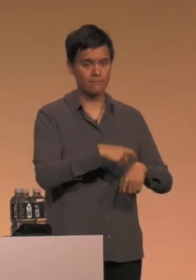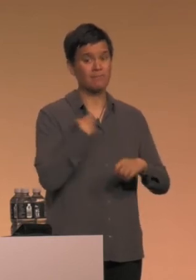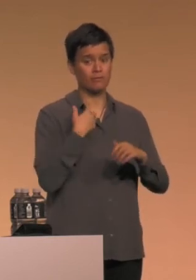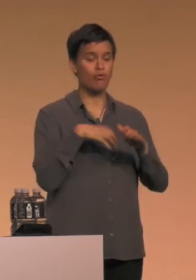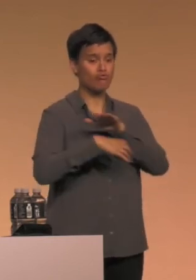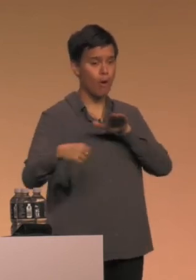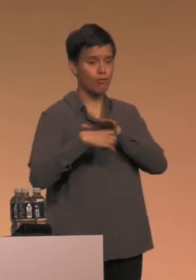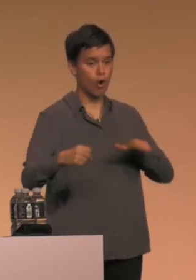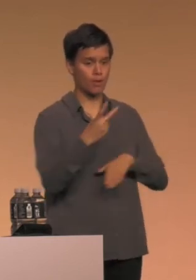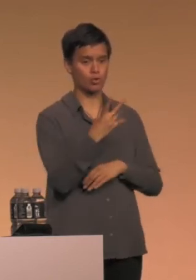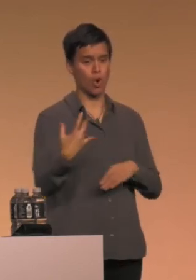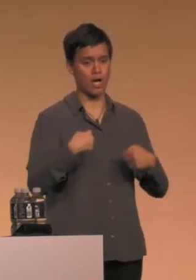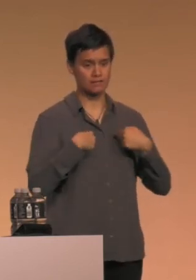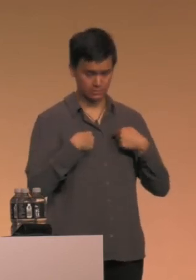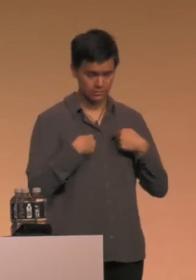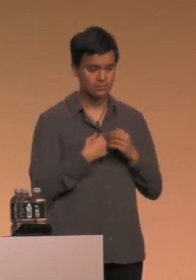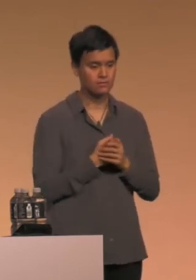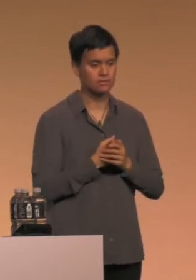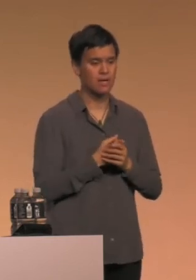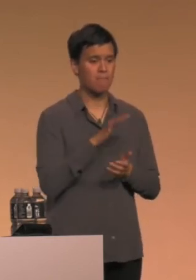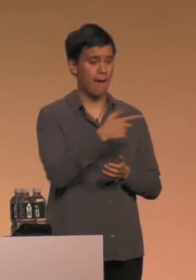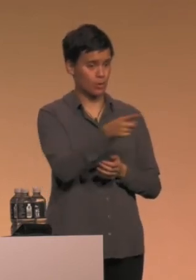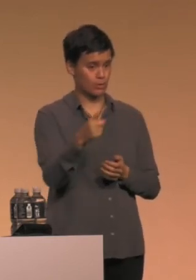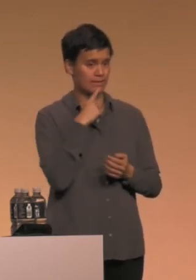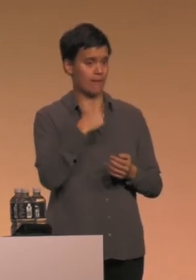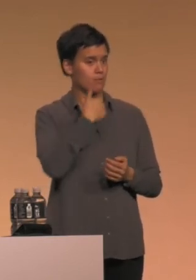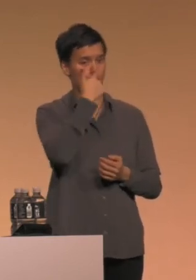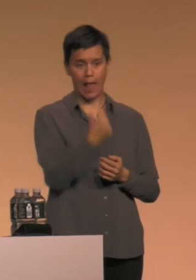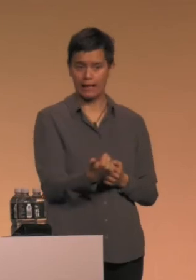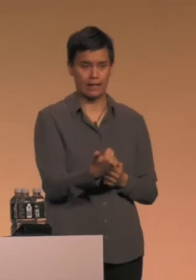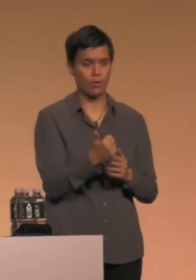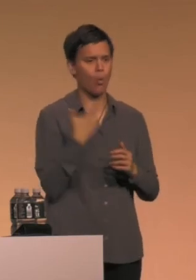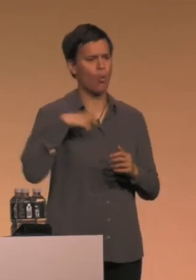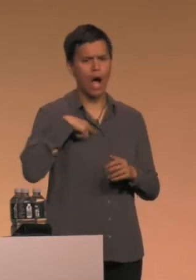shouldn't have put myself in that position where I could be subject to this type of crime.